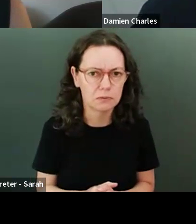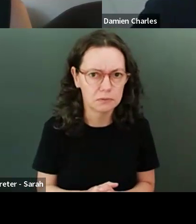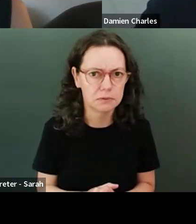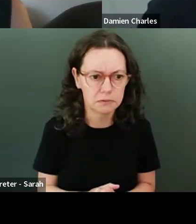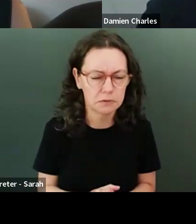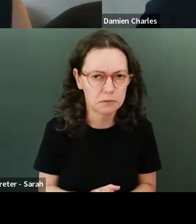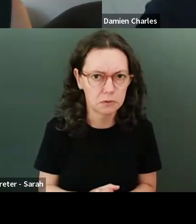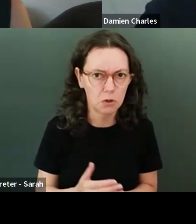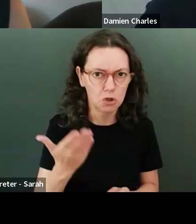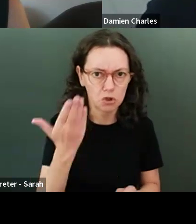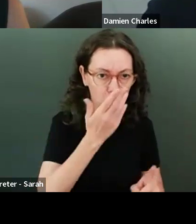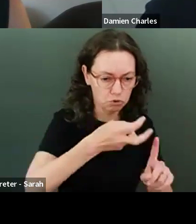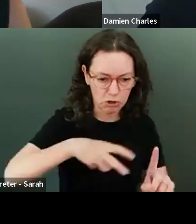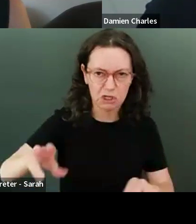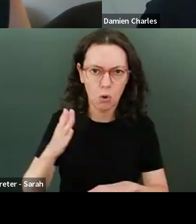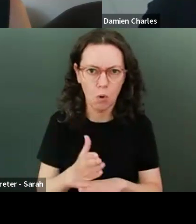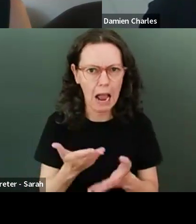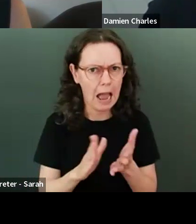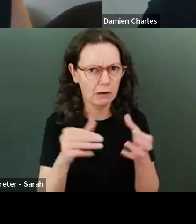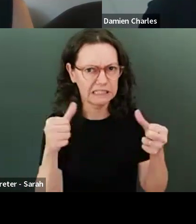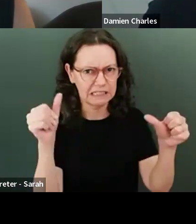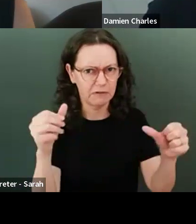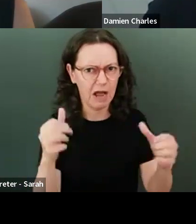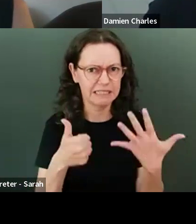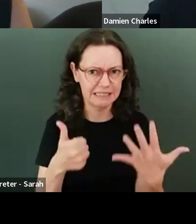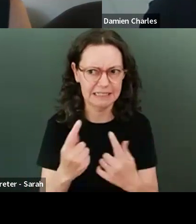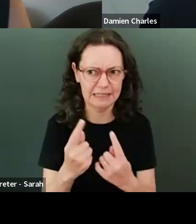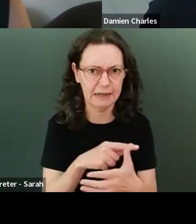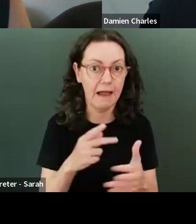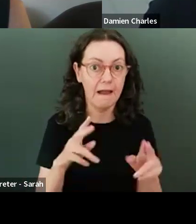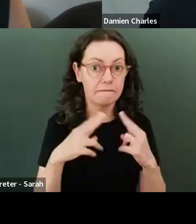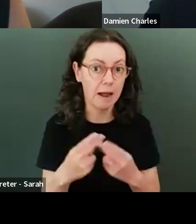transitioning from school to work so the